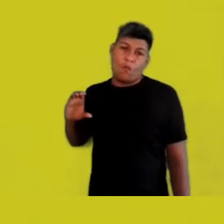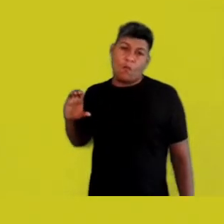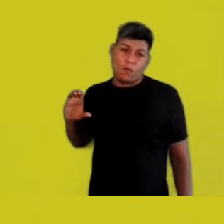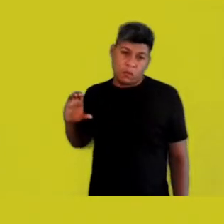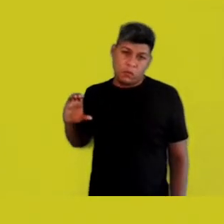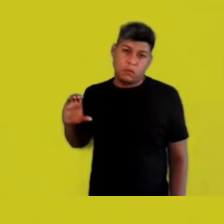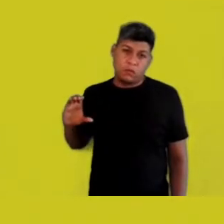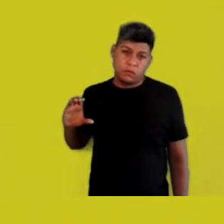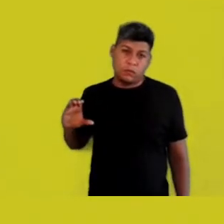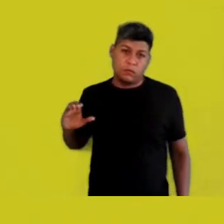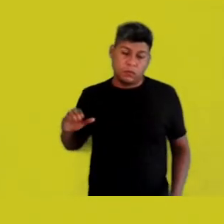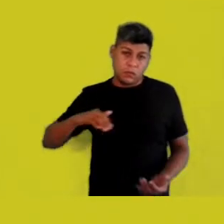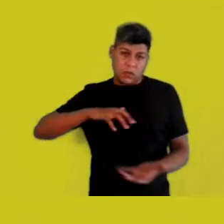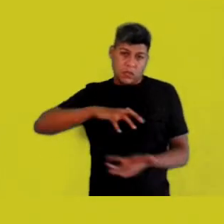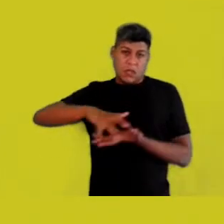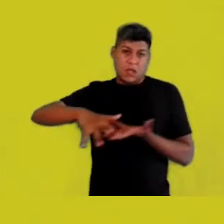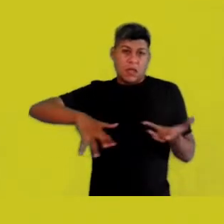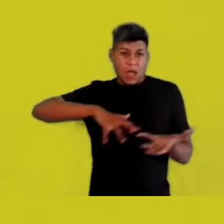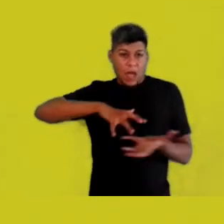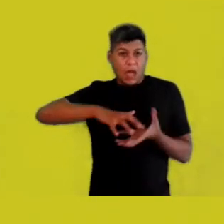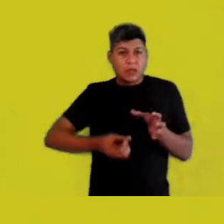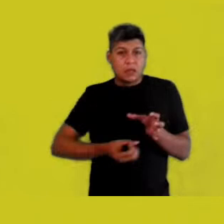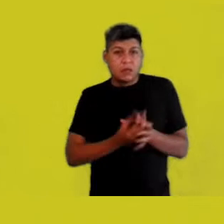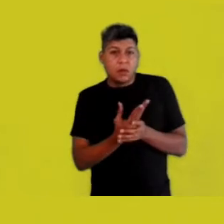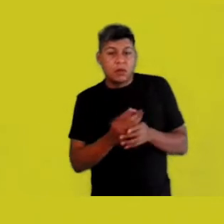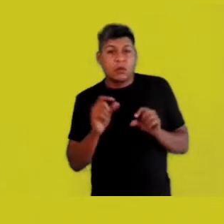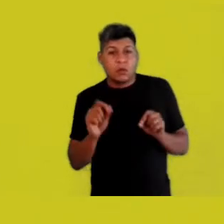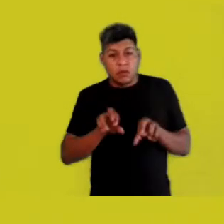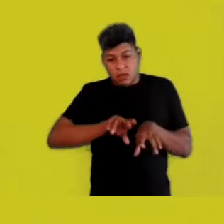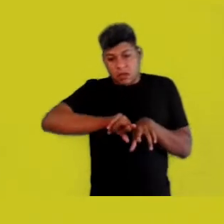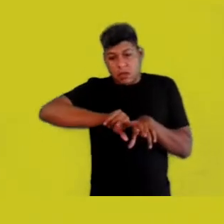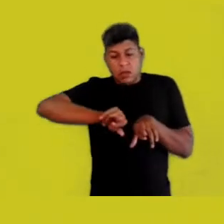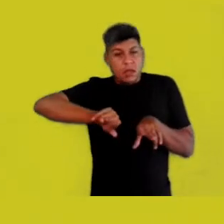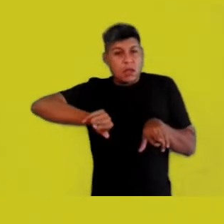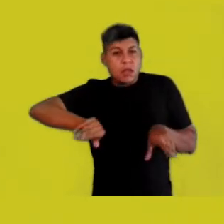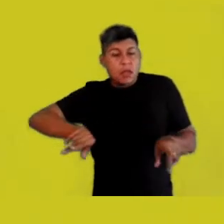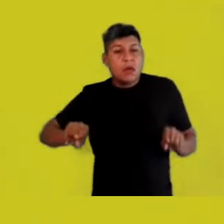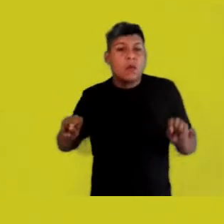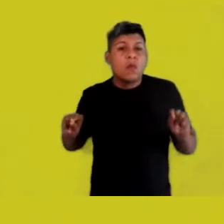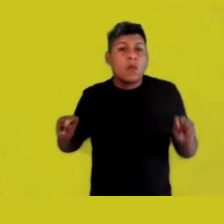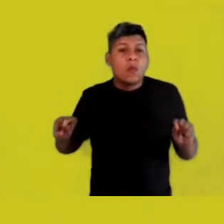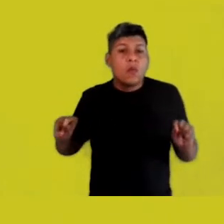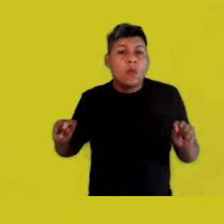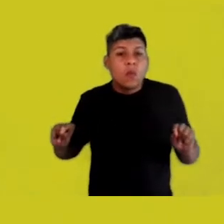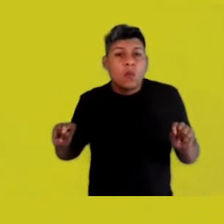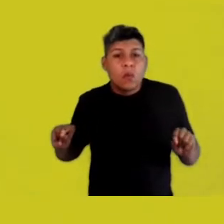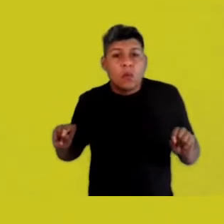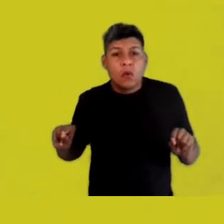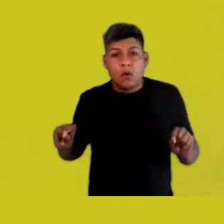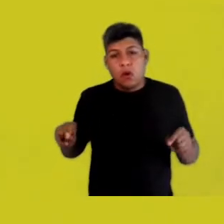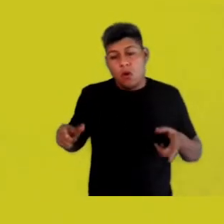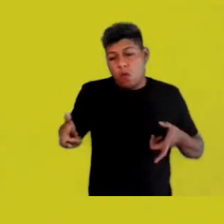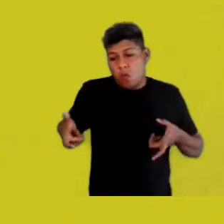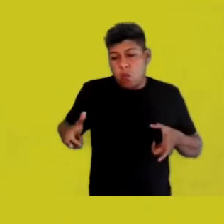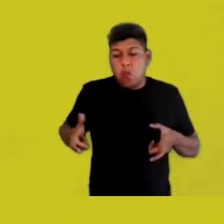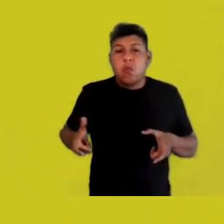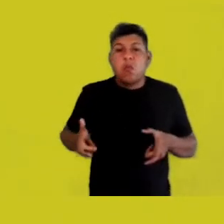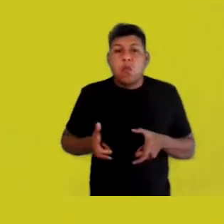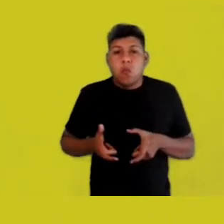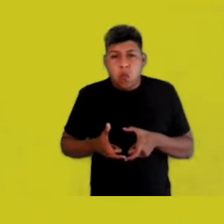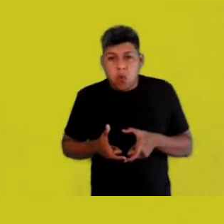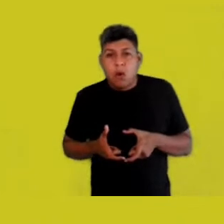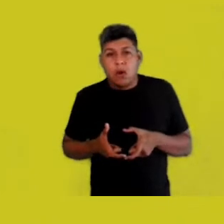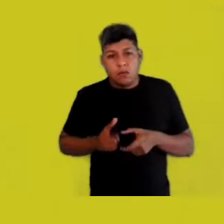Chaos produces an Uberized, precarized legion of phantasmagorical subjects,